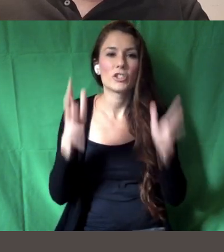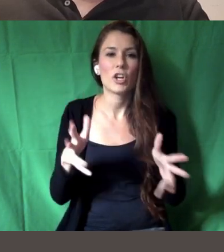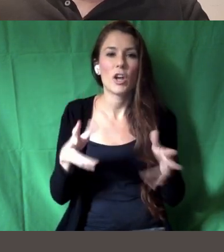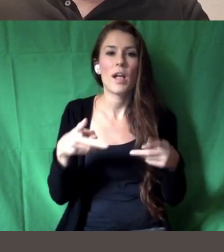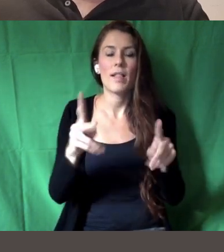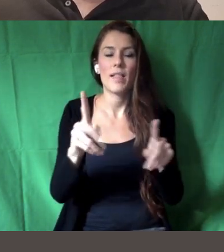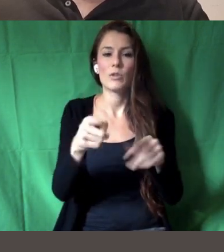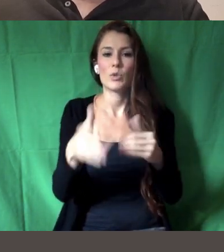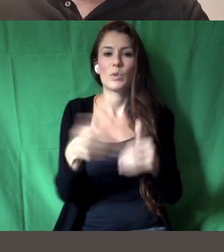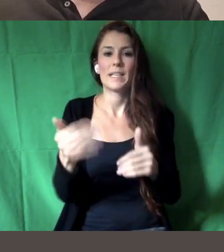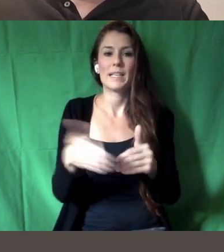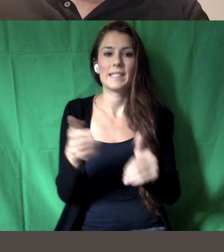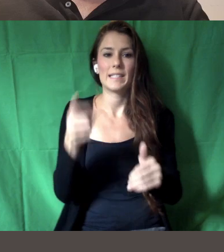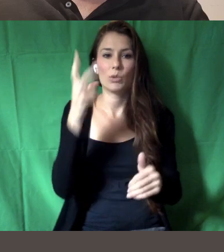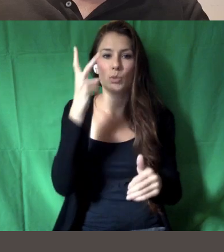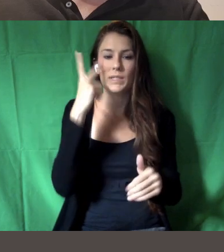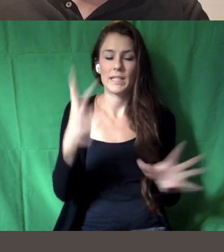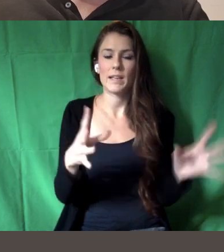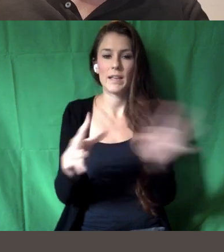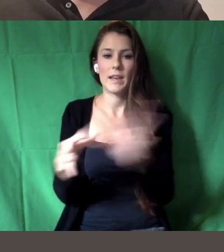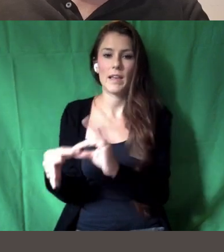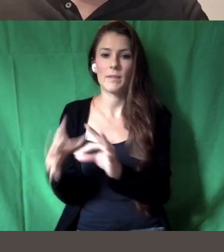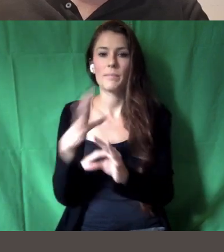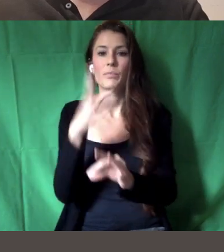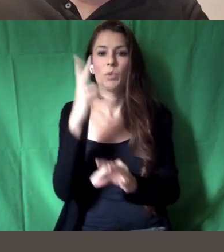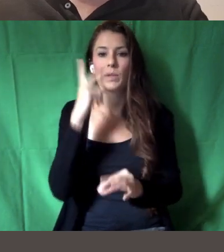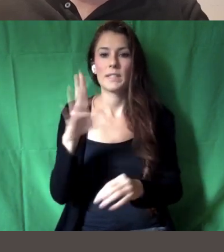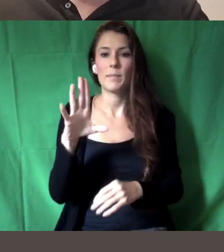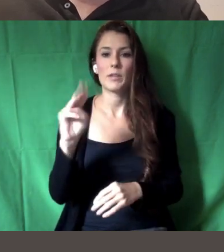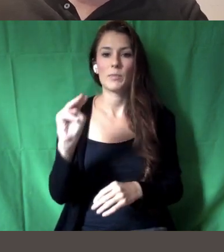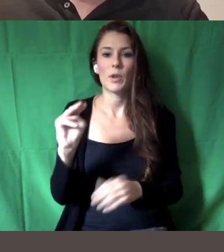to connect to instances in order to launch scripts, installation and benchmarking